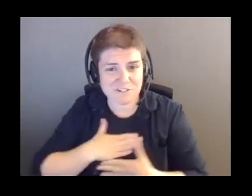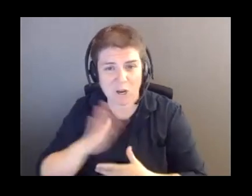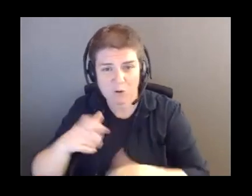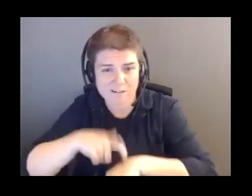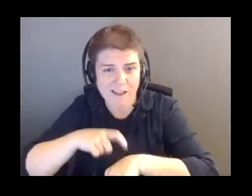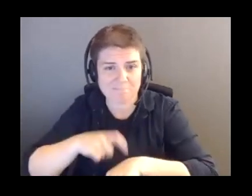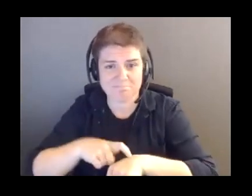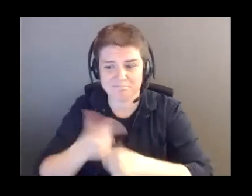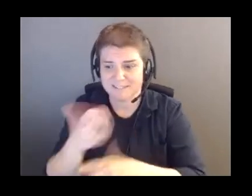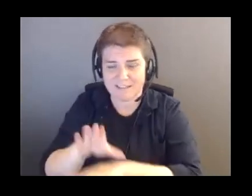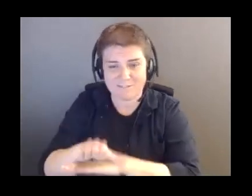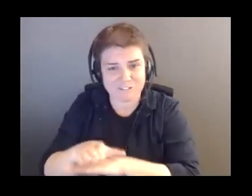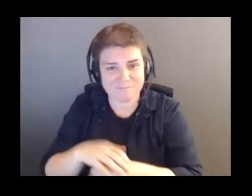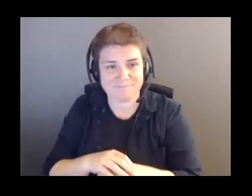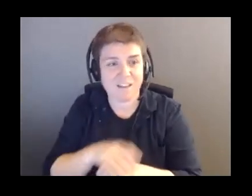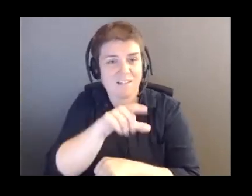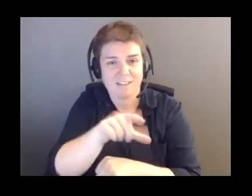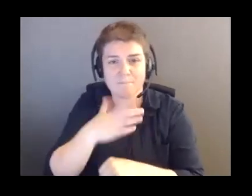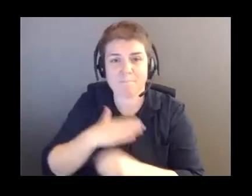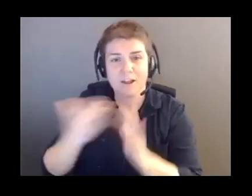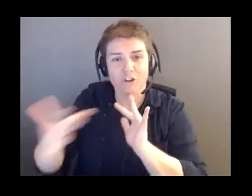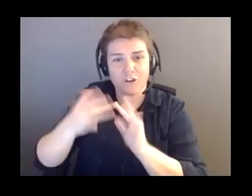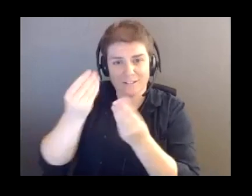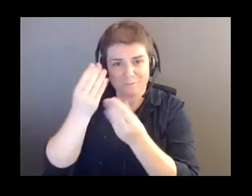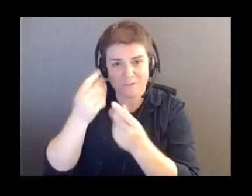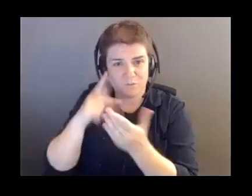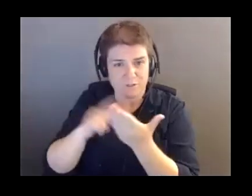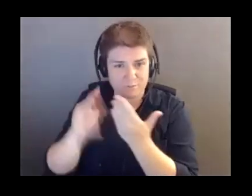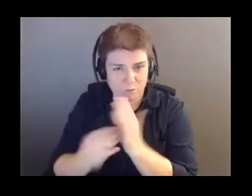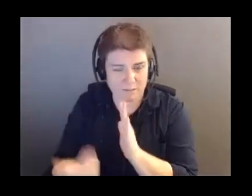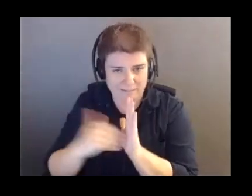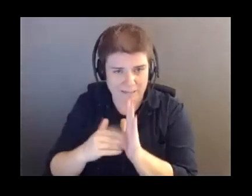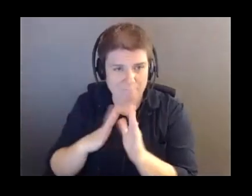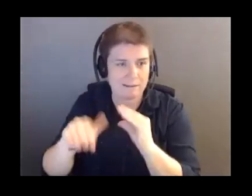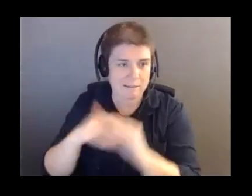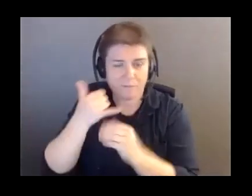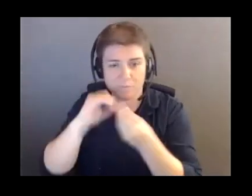afternoon. Here is my contact information for this program again. Please don't be shy